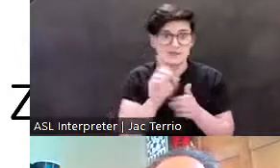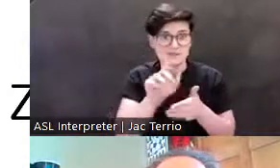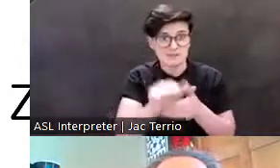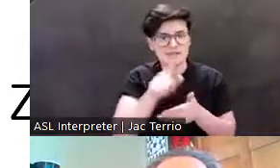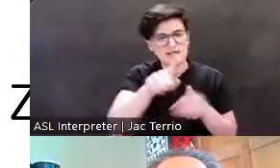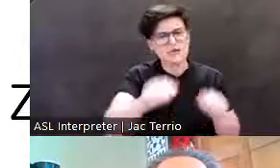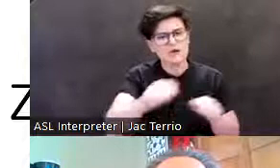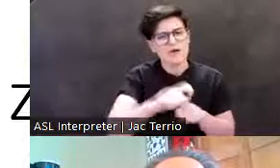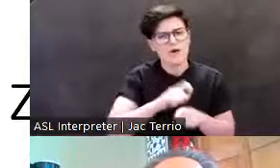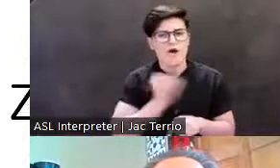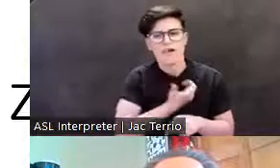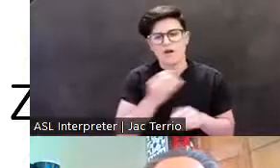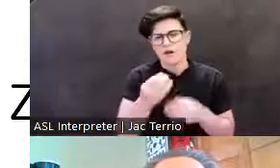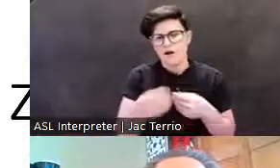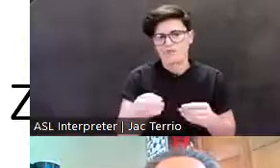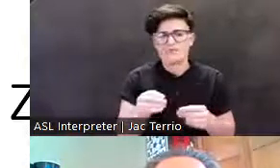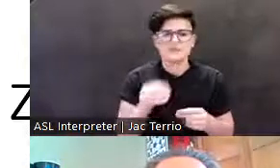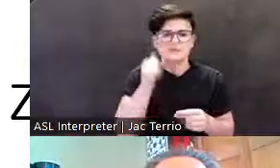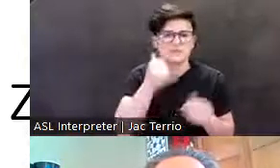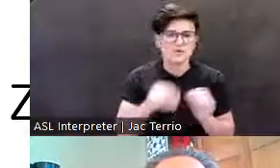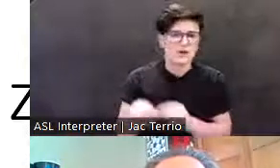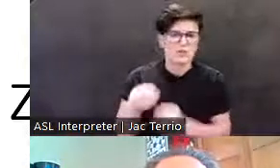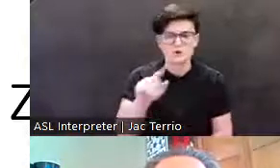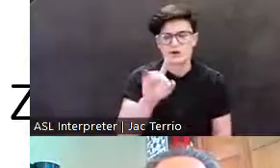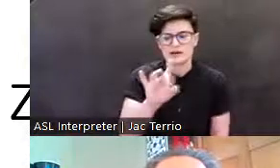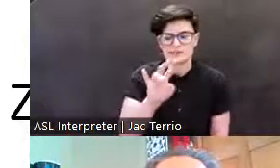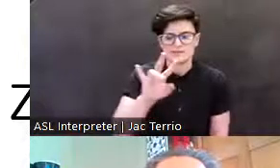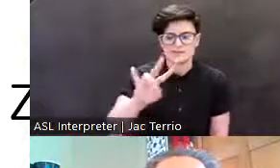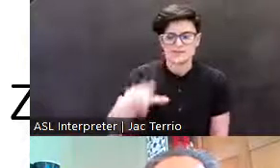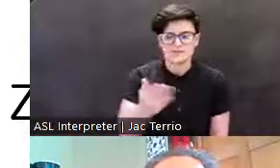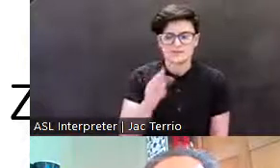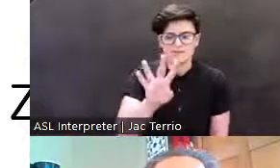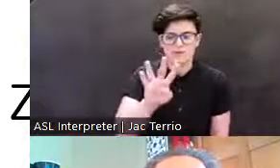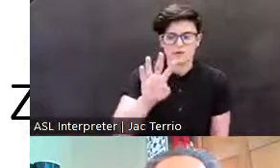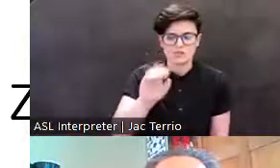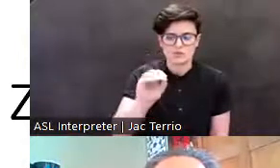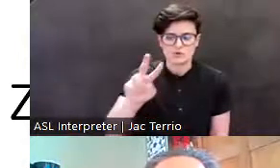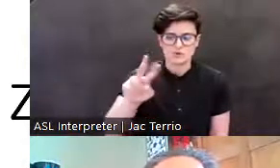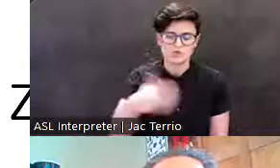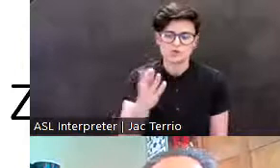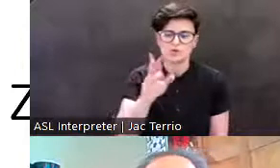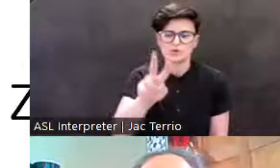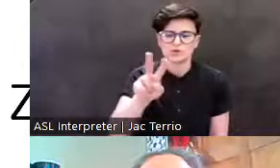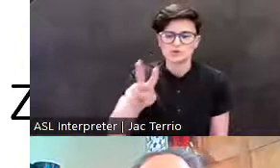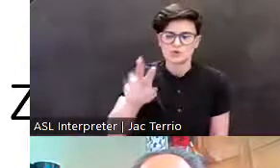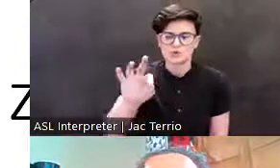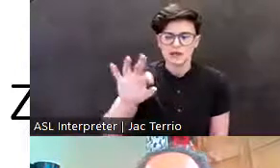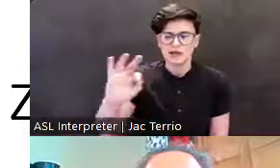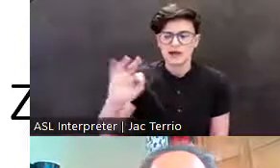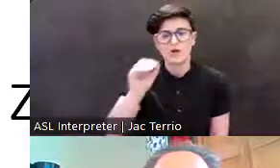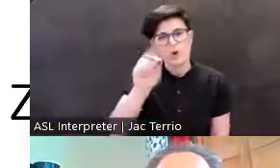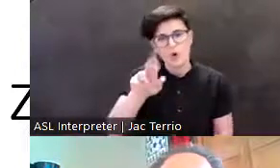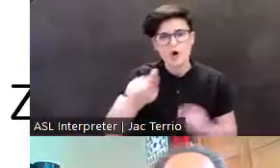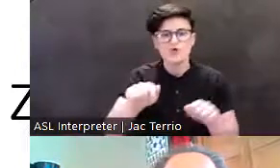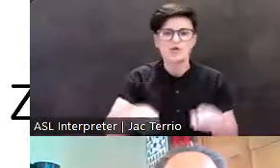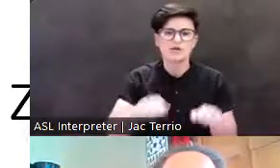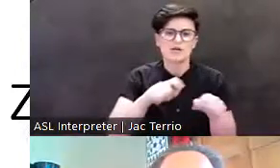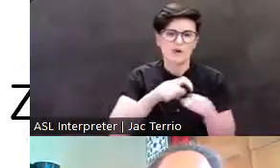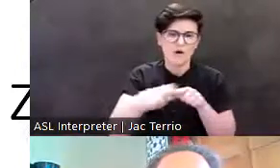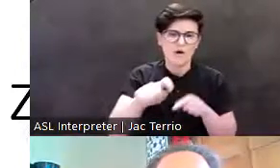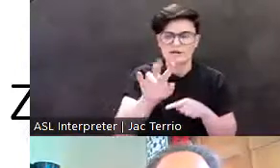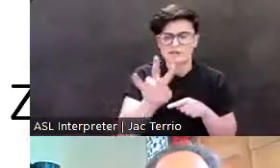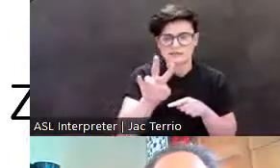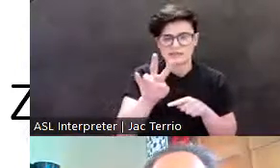Our toll-free number is 877-402-2299 or 781-0410.